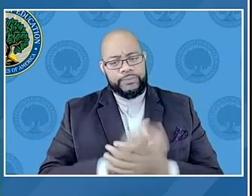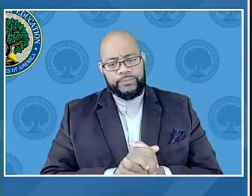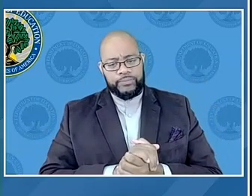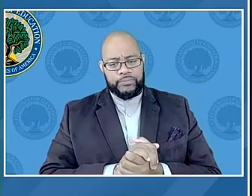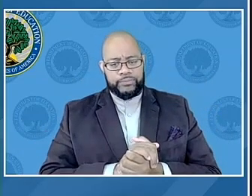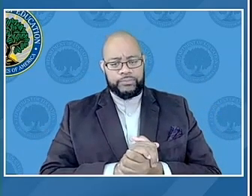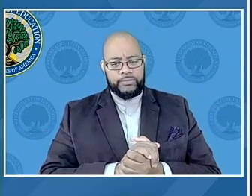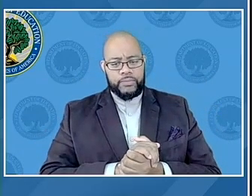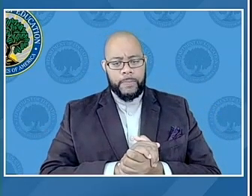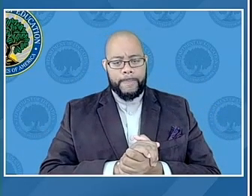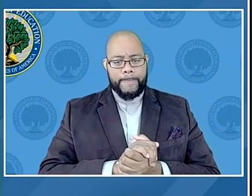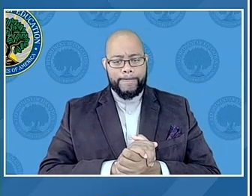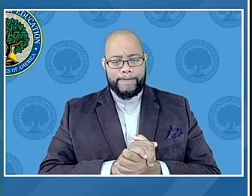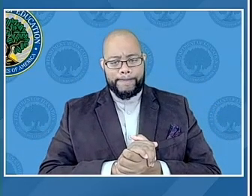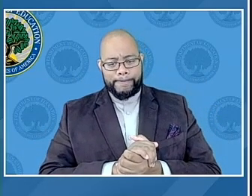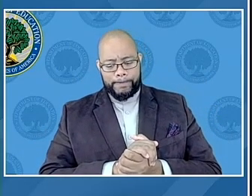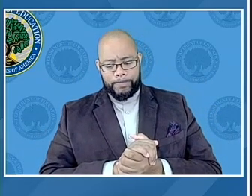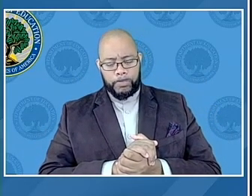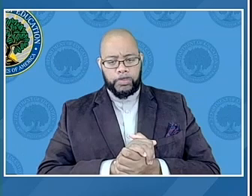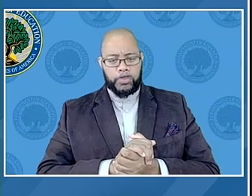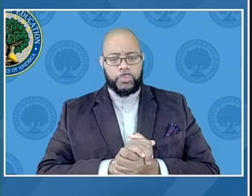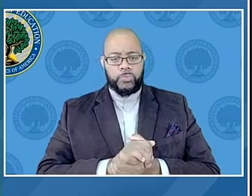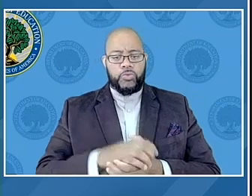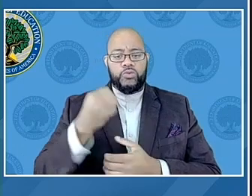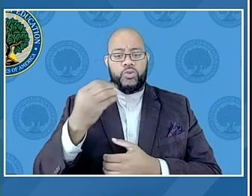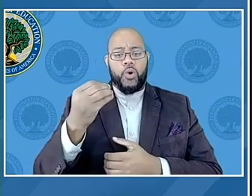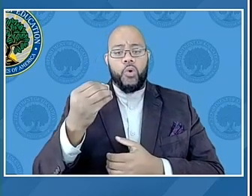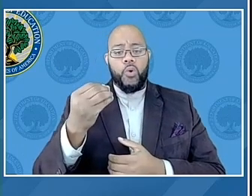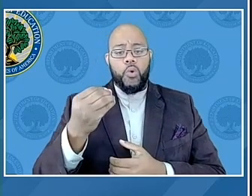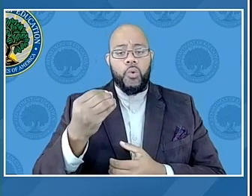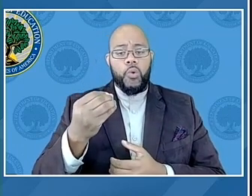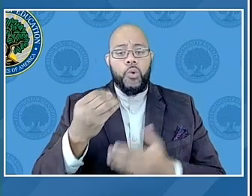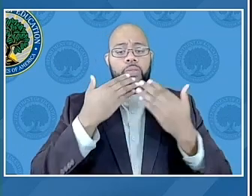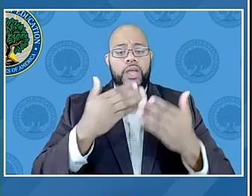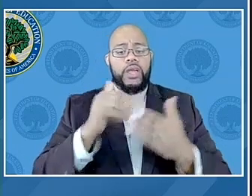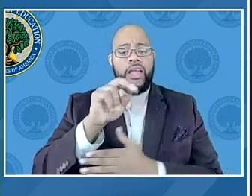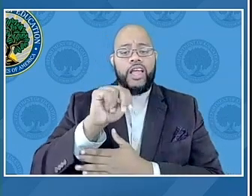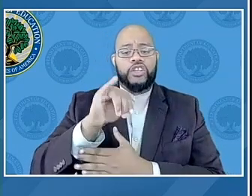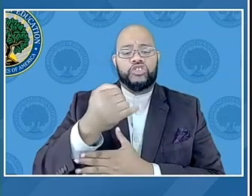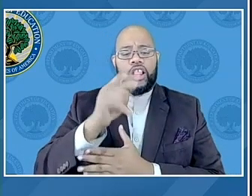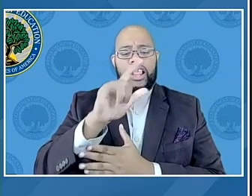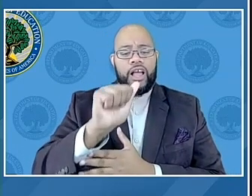So again, thank you, Angelika. Next up is Lane.